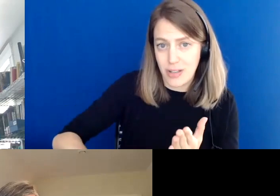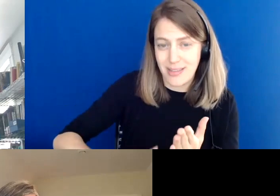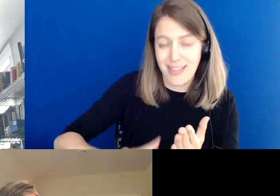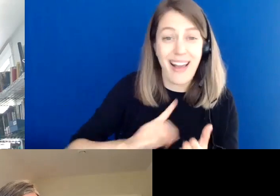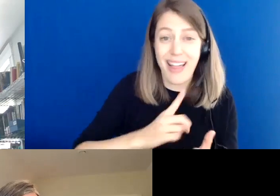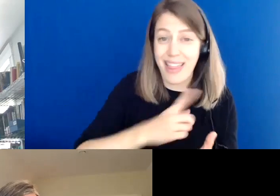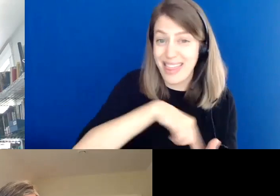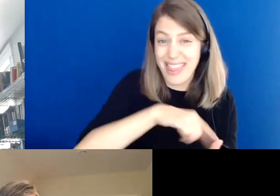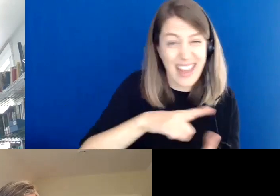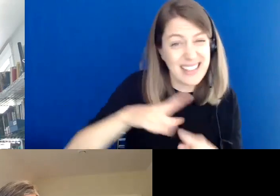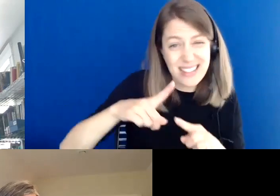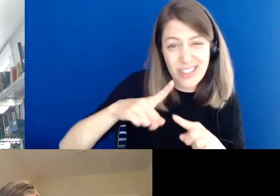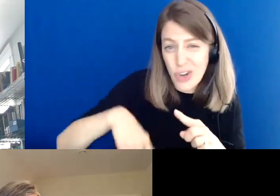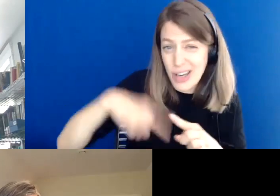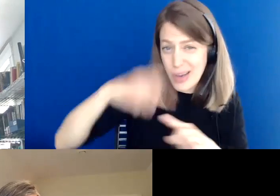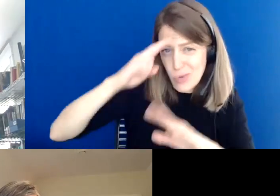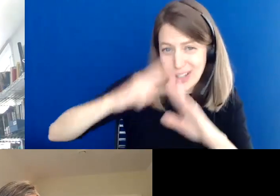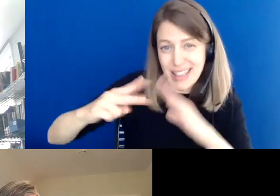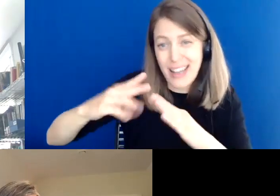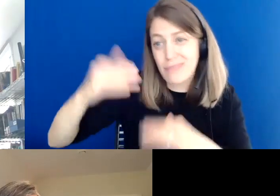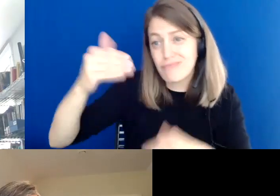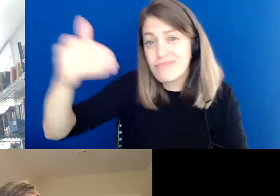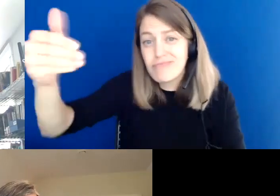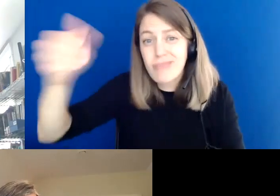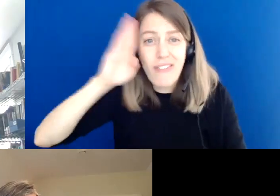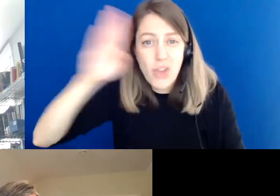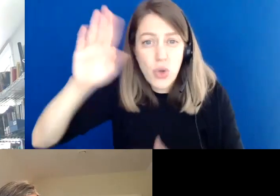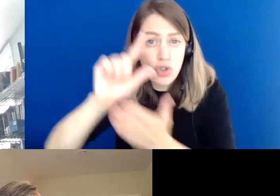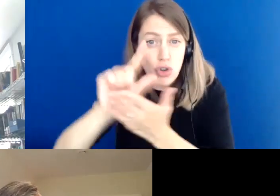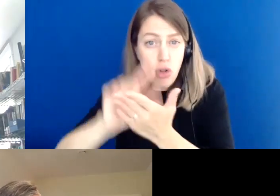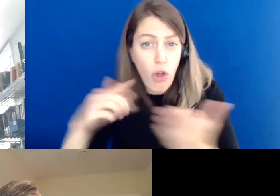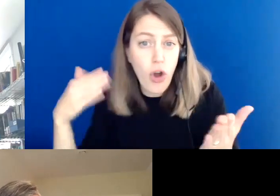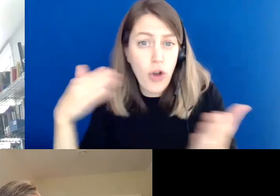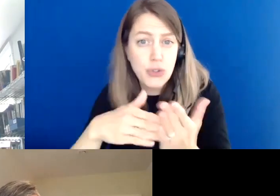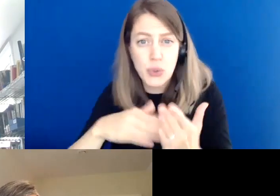investigations, lawsuits, complaints, news stories,